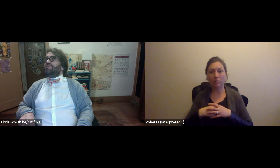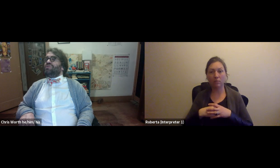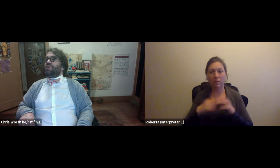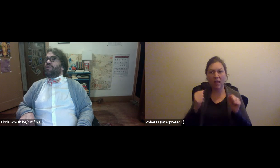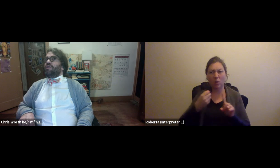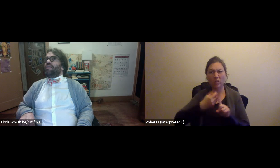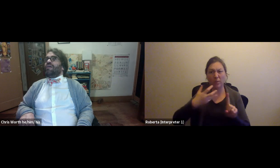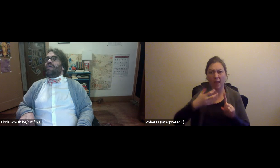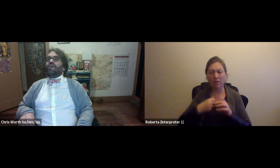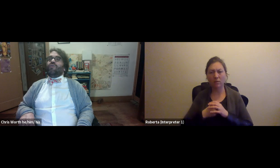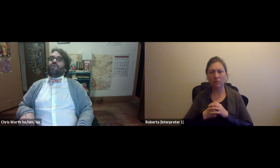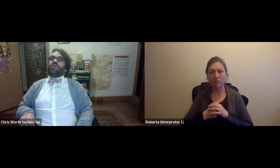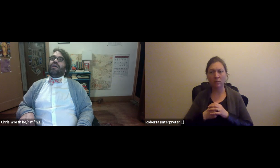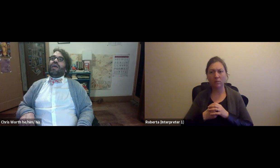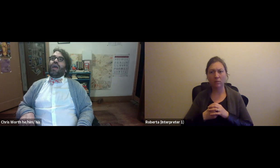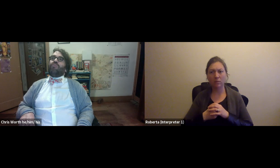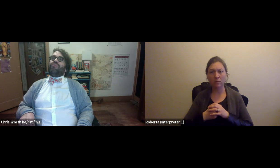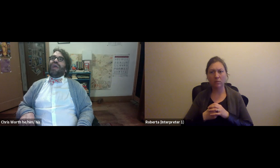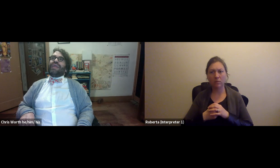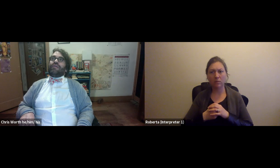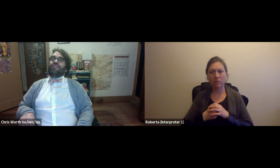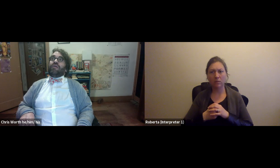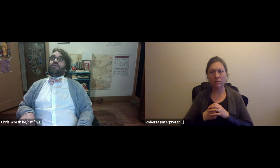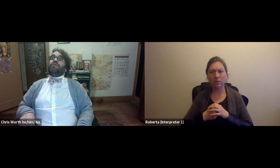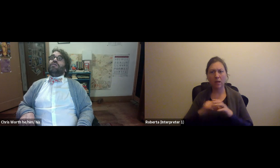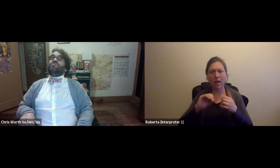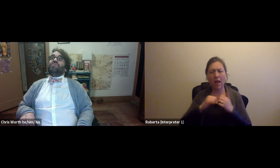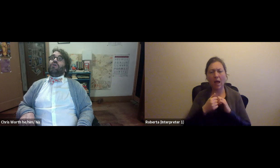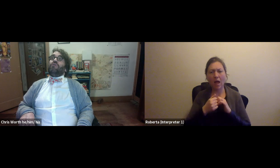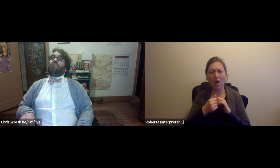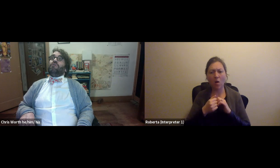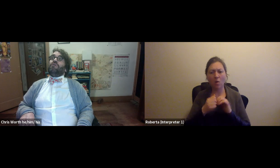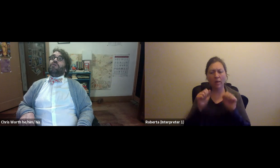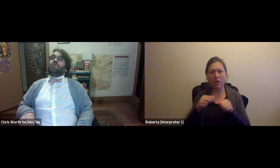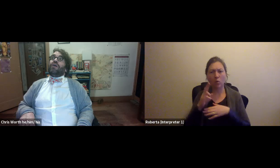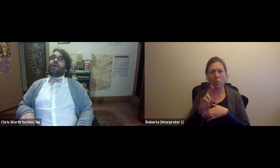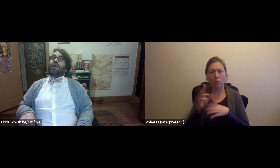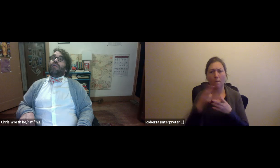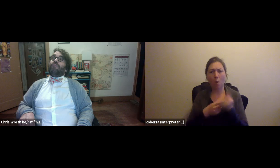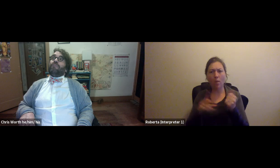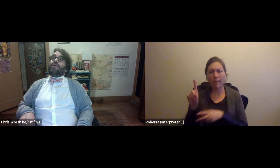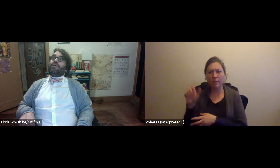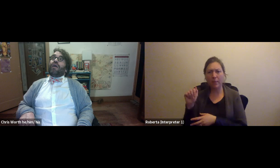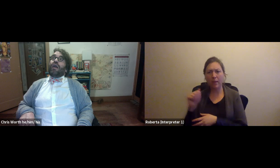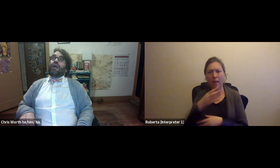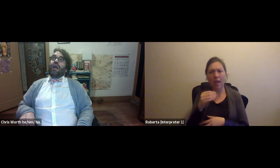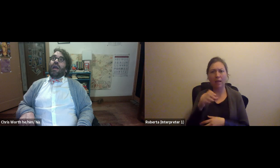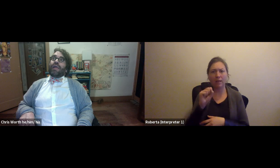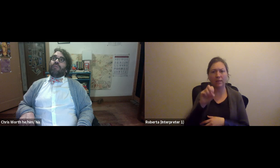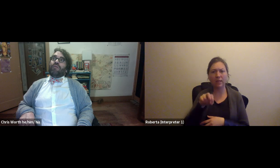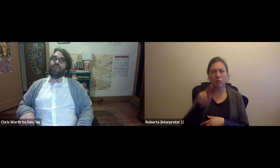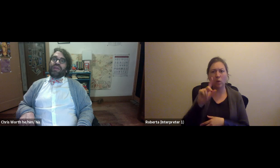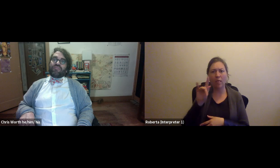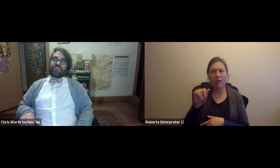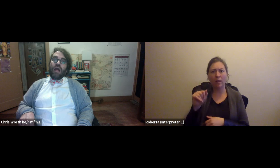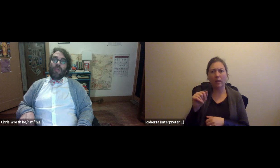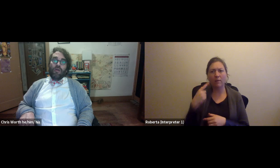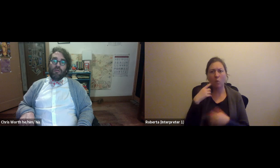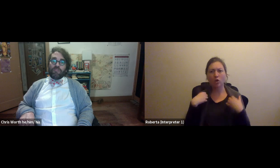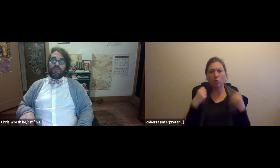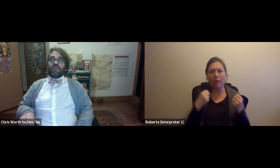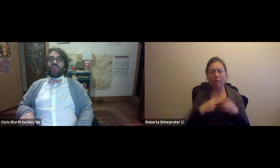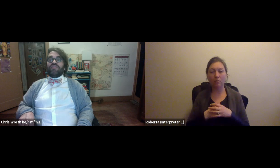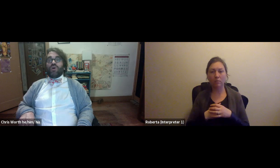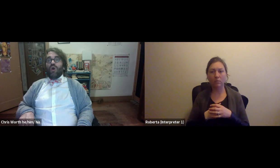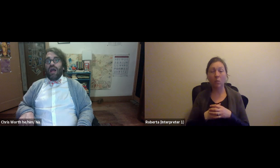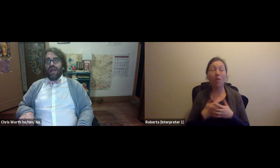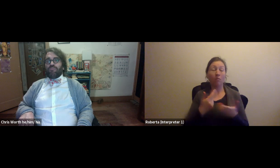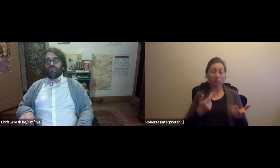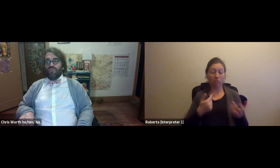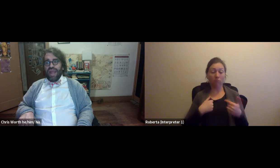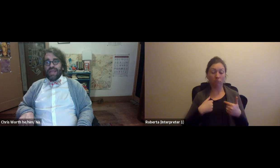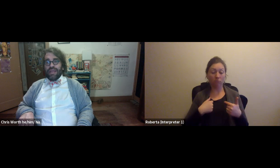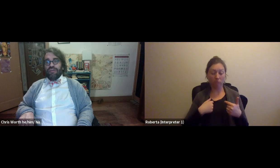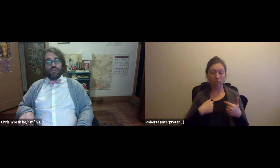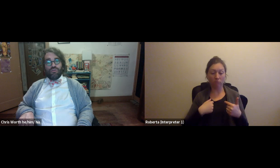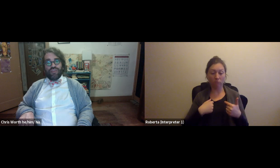SPEAKER How practically? I am a budding scholar so I practically use it